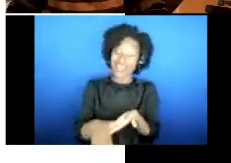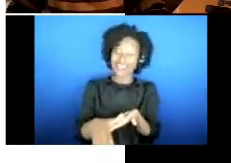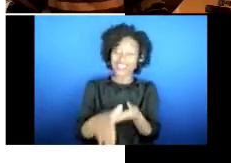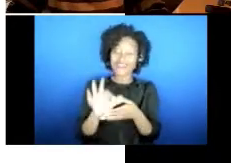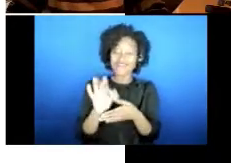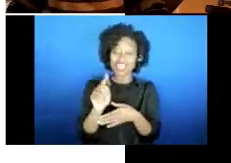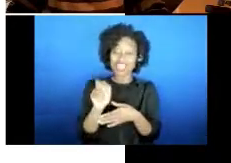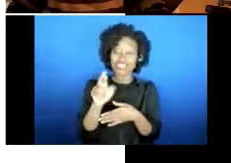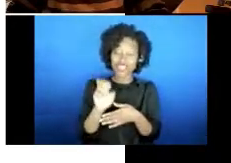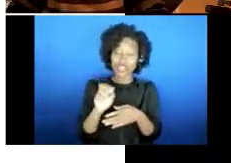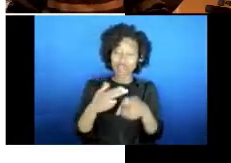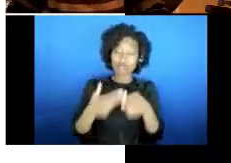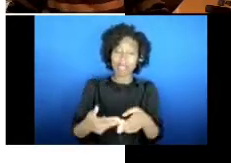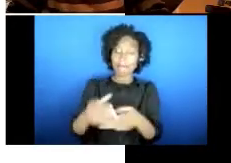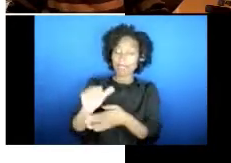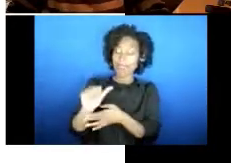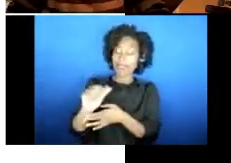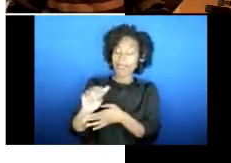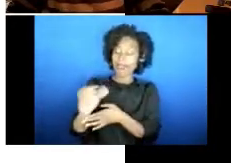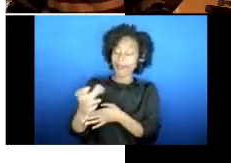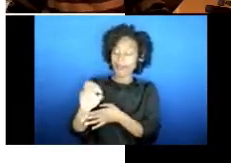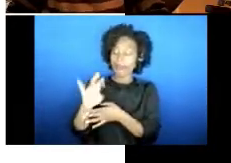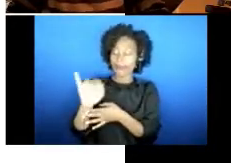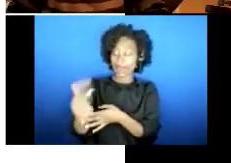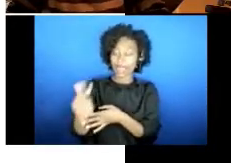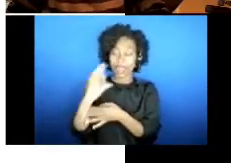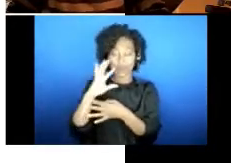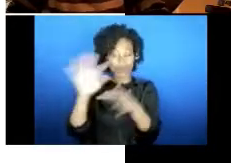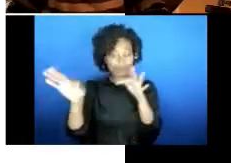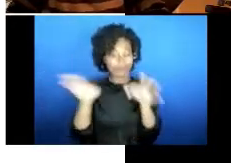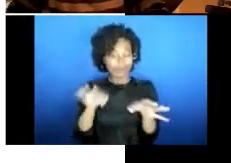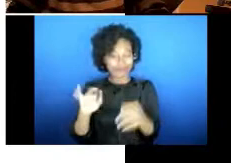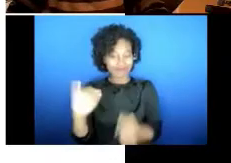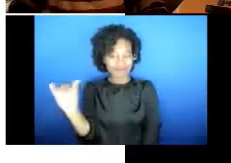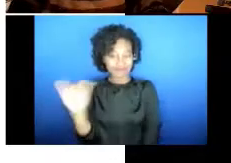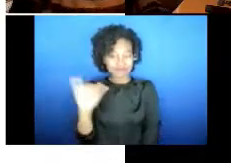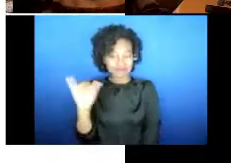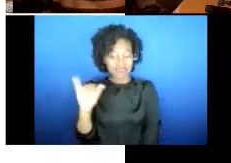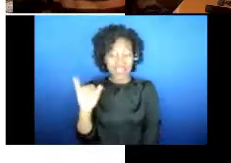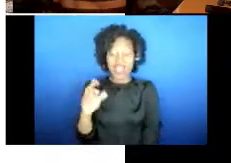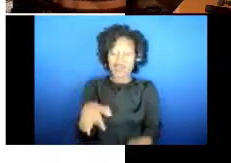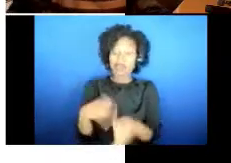be telling you that too, and finally we will take some questions to answer.